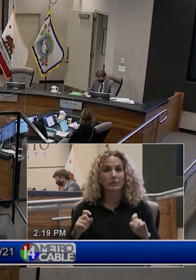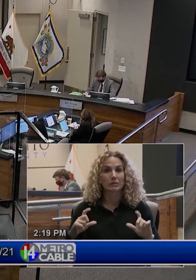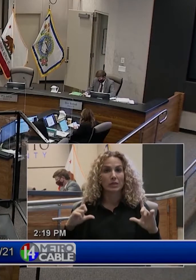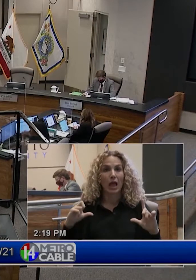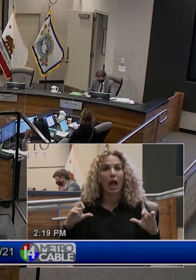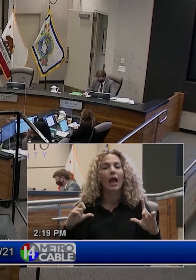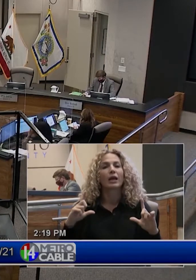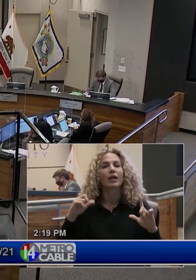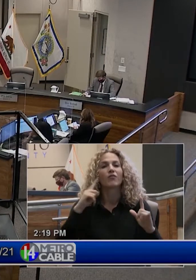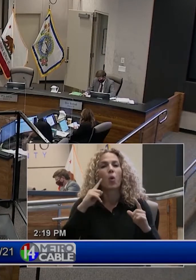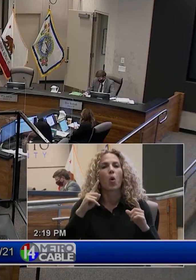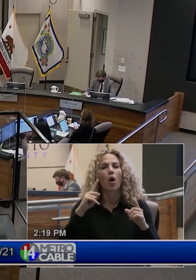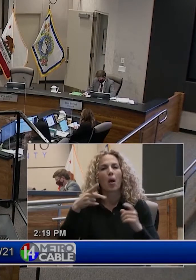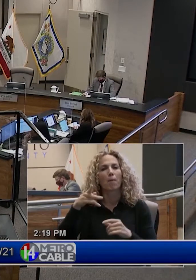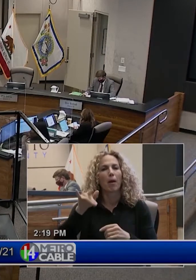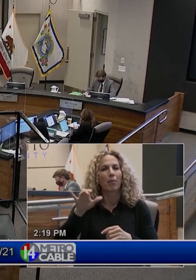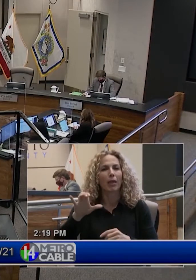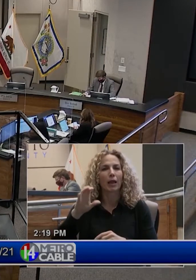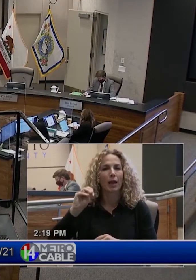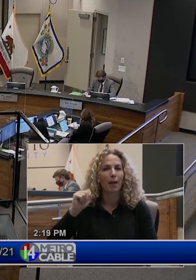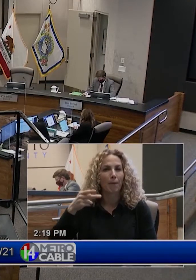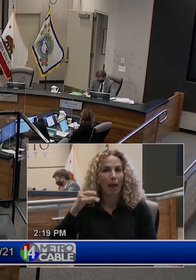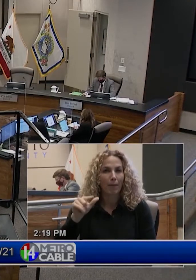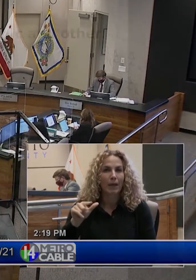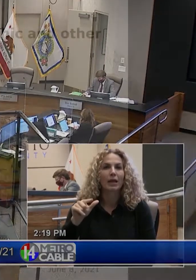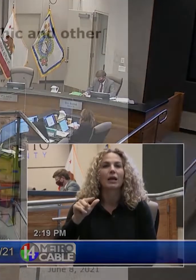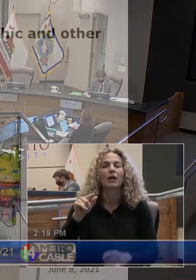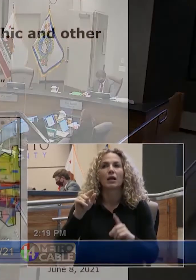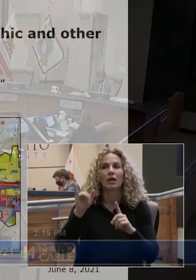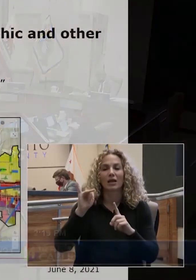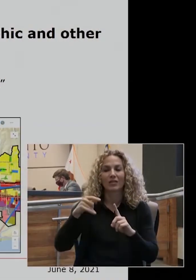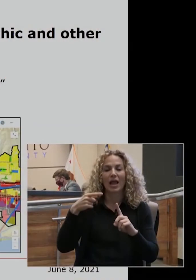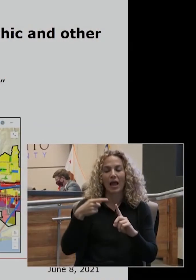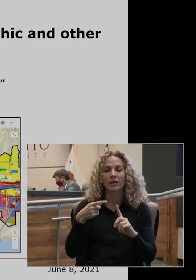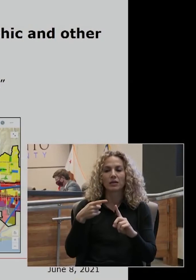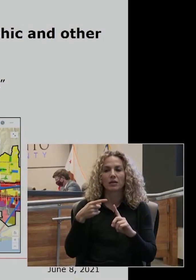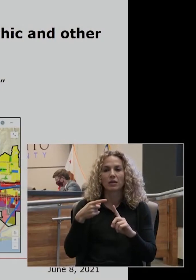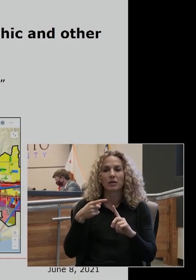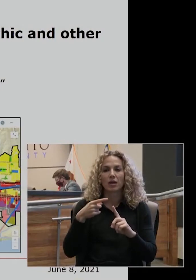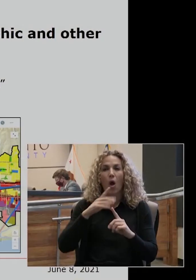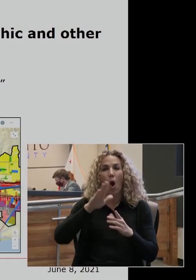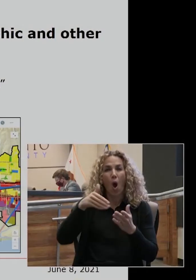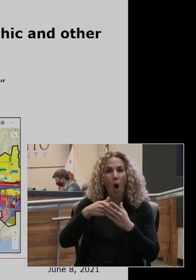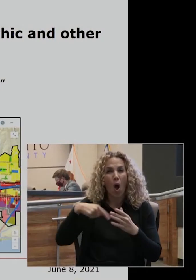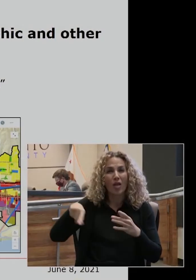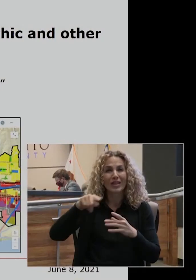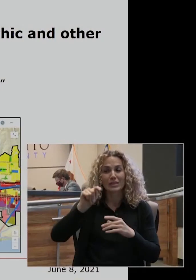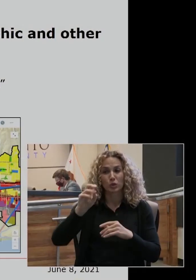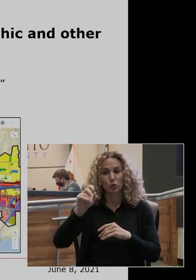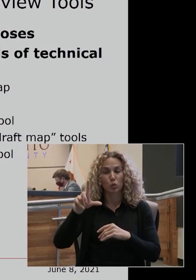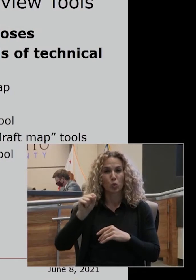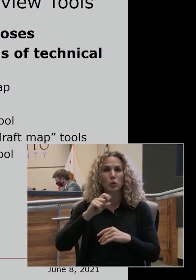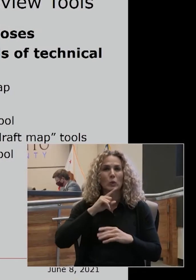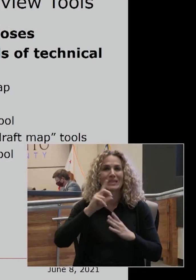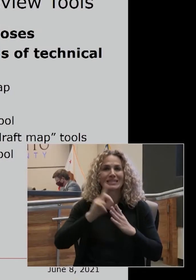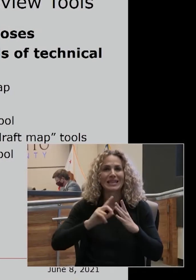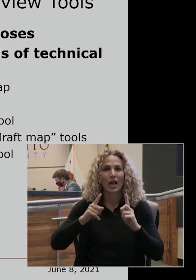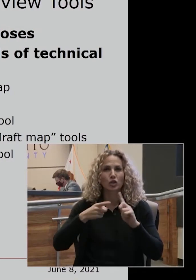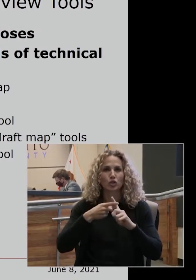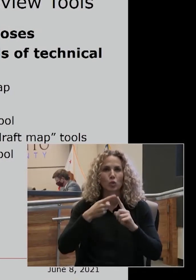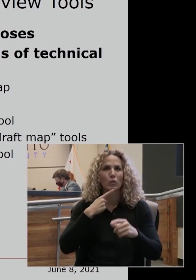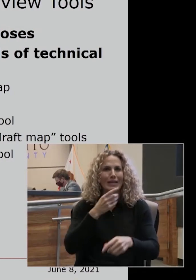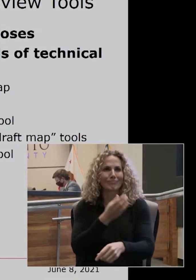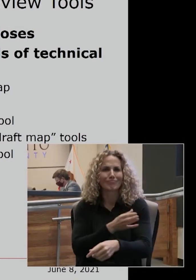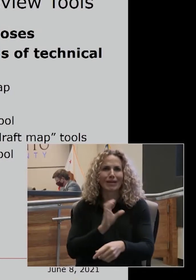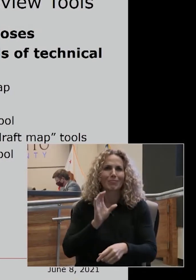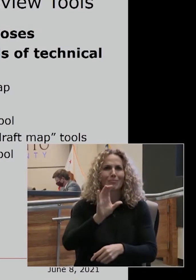OPPORTUNITY TO APPEAR VIRTUALLY AND ON THE SLIDE THESE TOOLS ARE